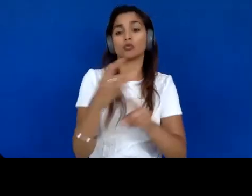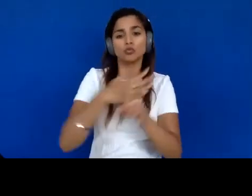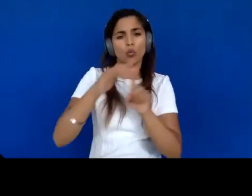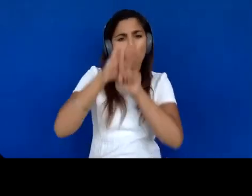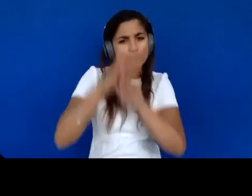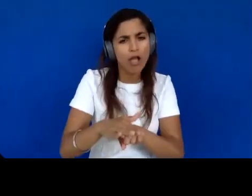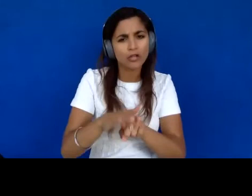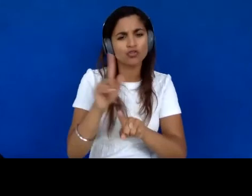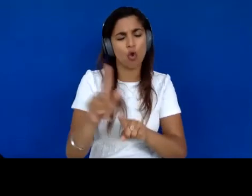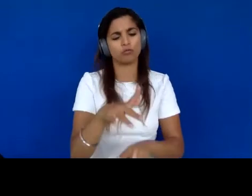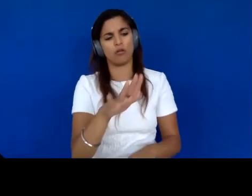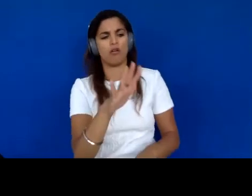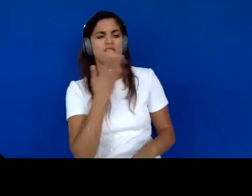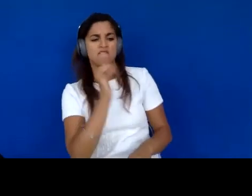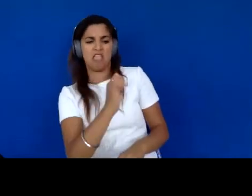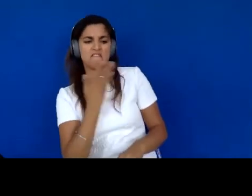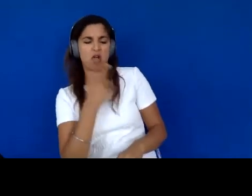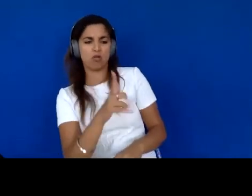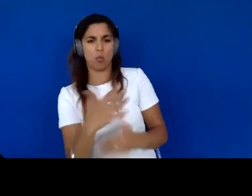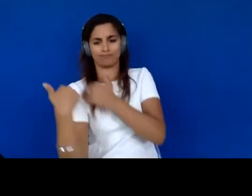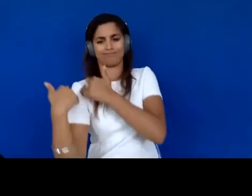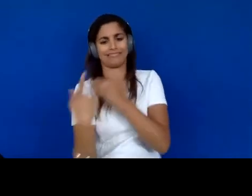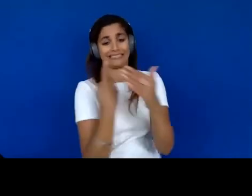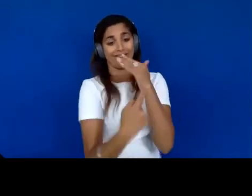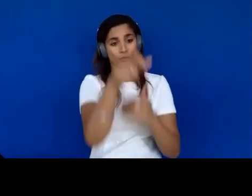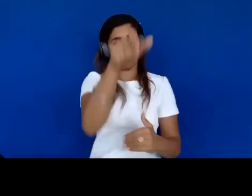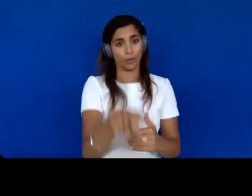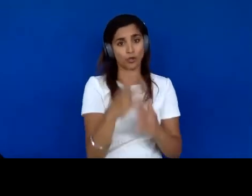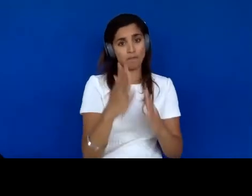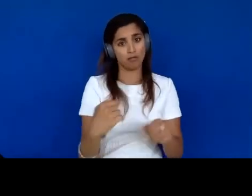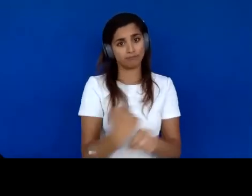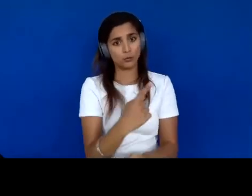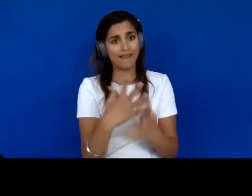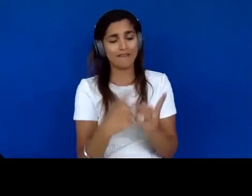an individual with a physical or intellectual impairment this model forms